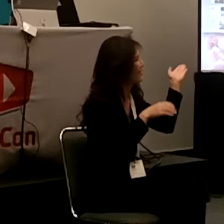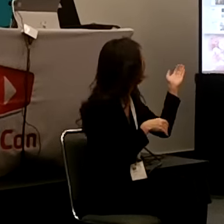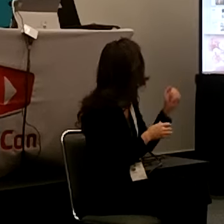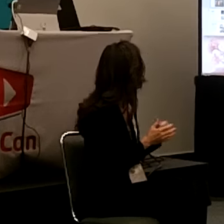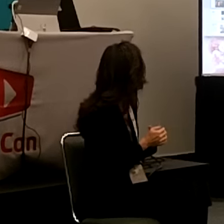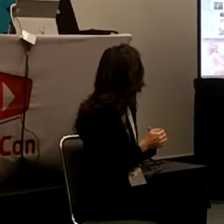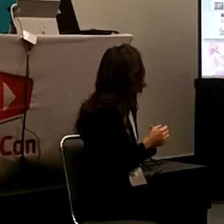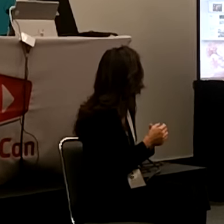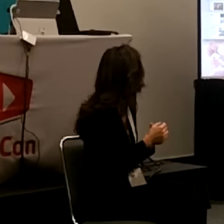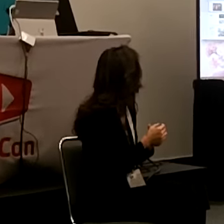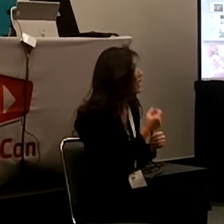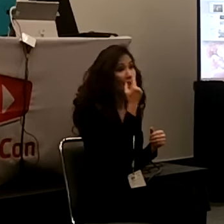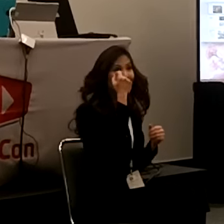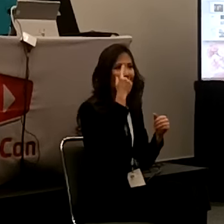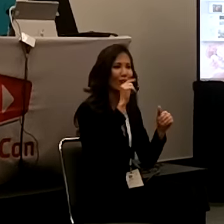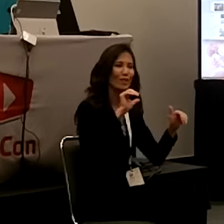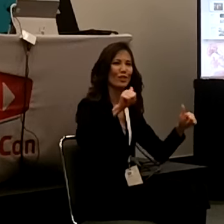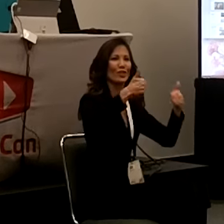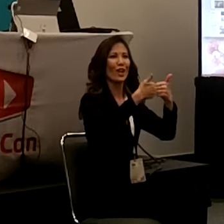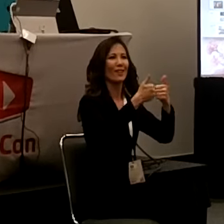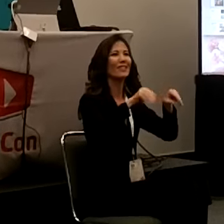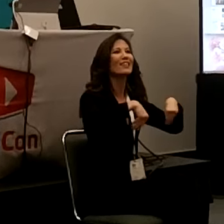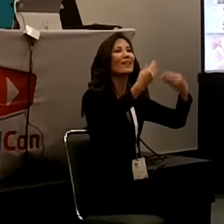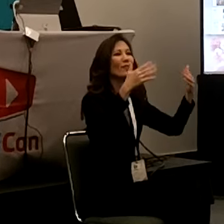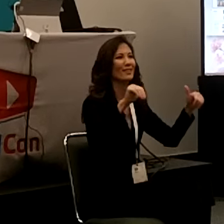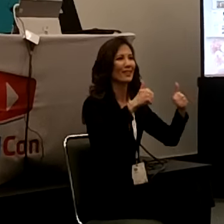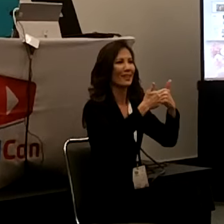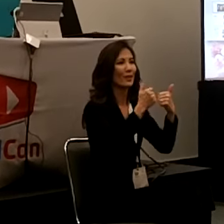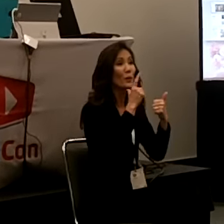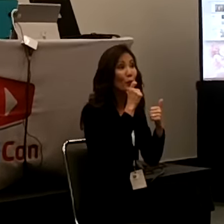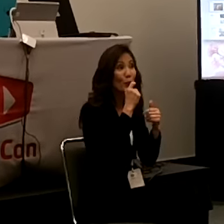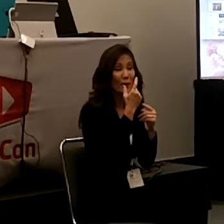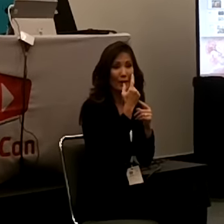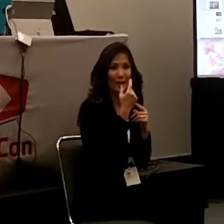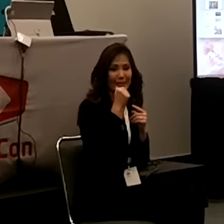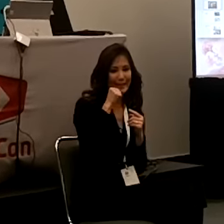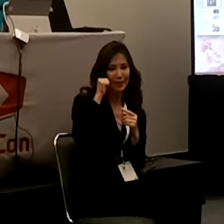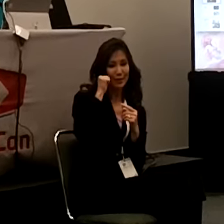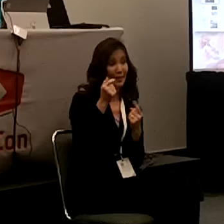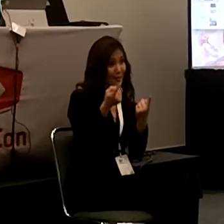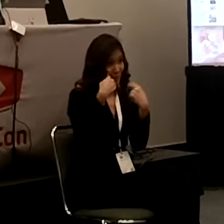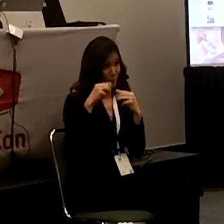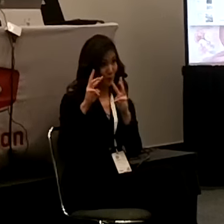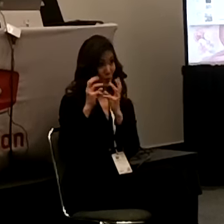but it's the lip-reading challenge, and those of you that came to the workshop yesterday and were in my breakout group,